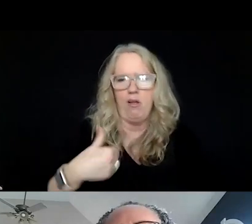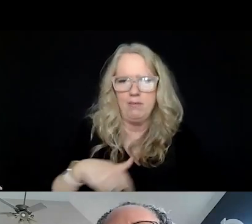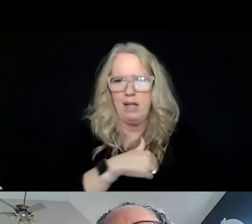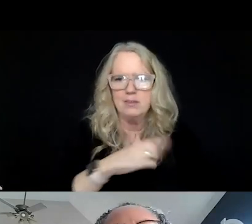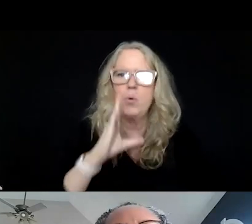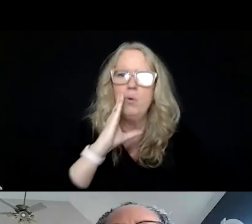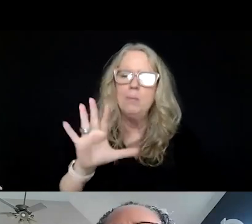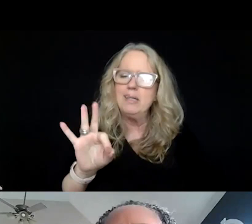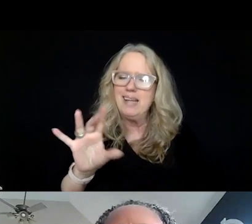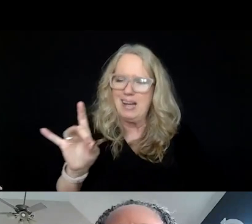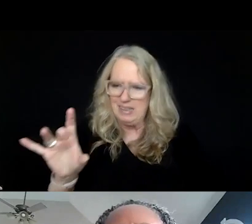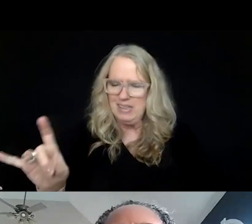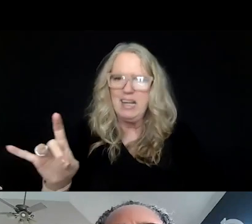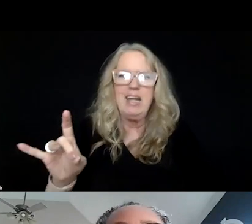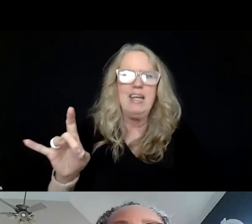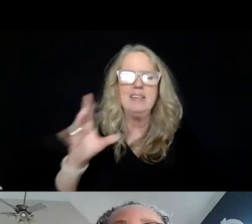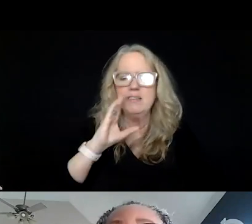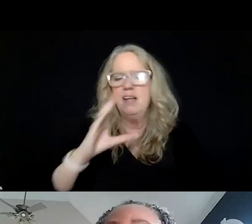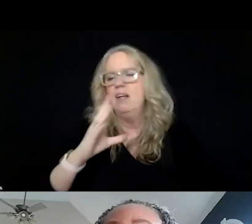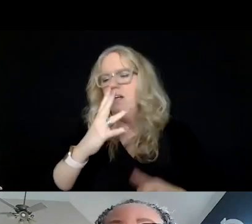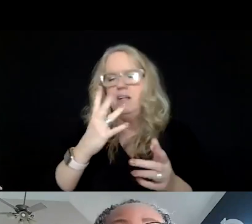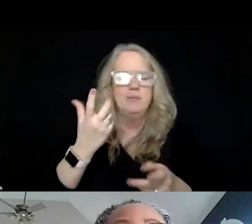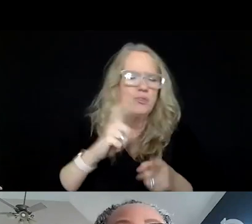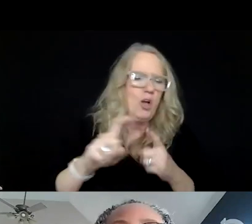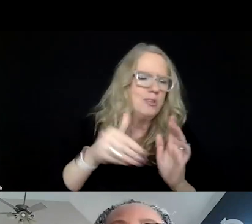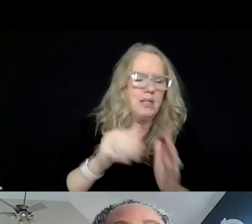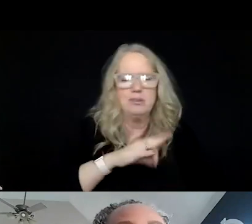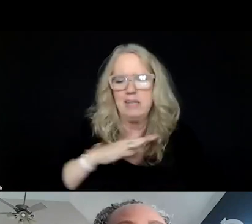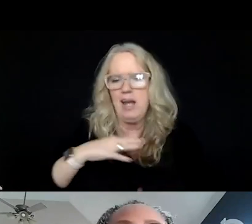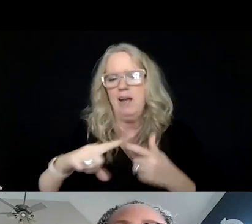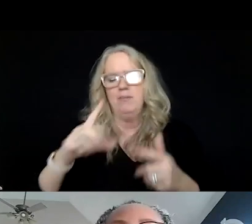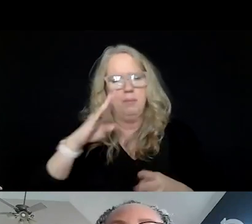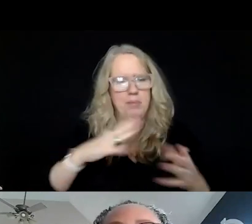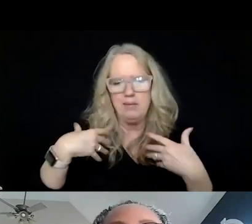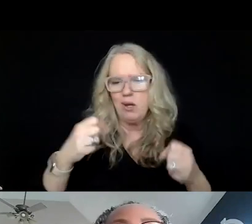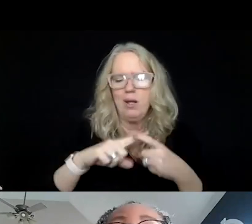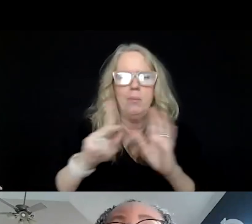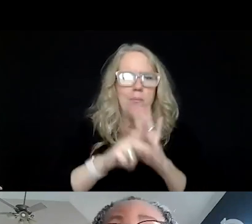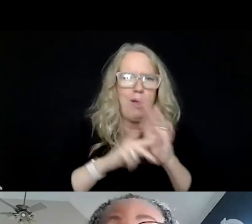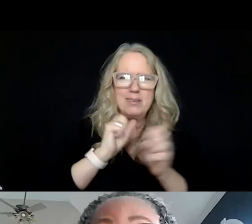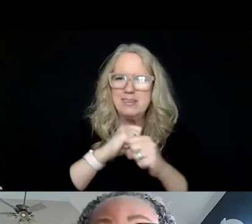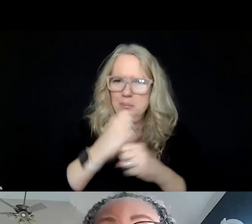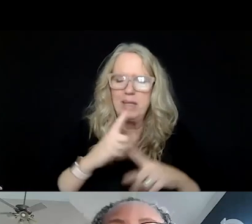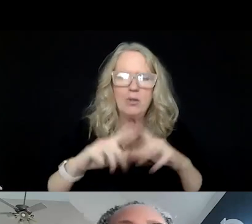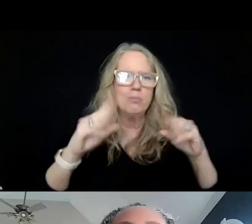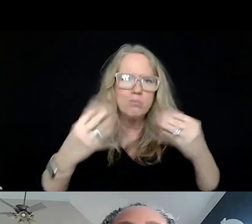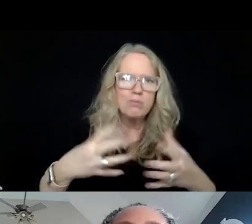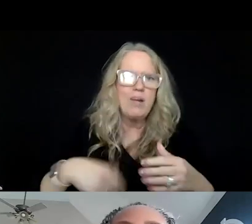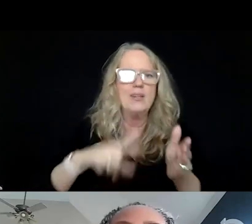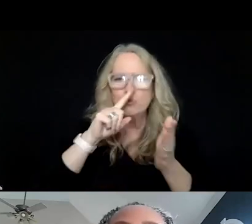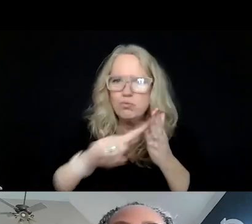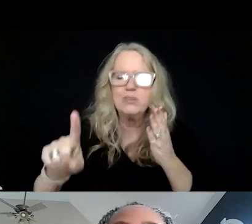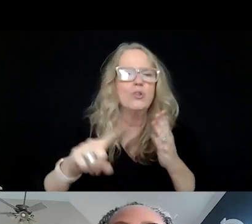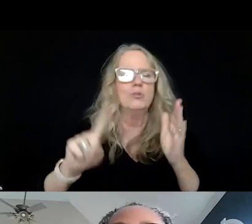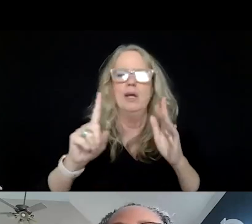988 GRANTEES, STAFF, PROVIDERS, RESEARCHERS AND PEOPLE WITH LIVED